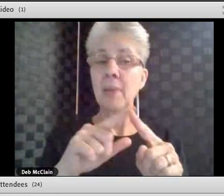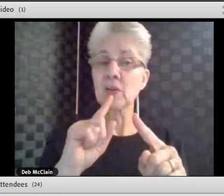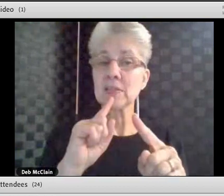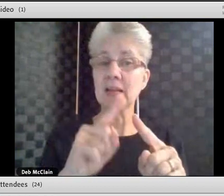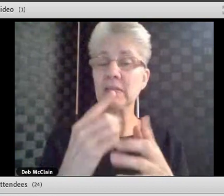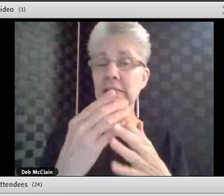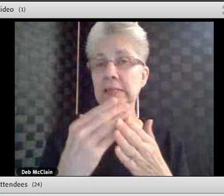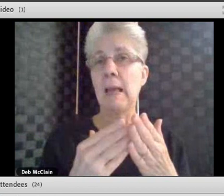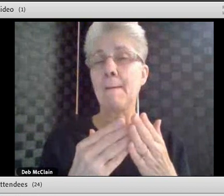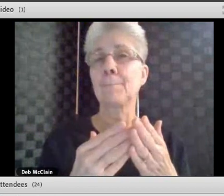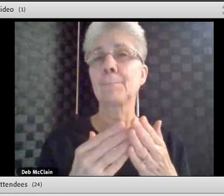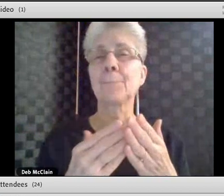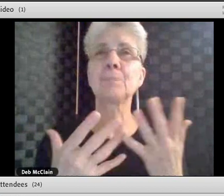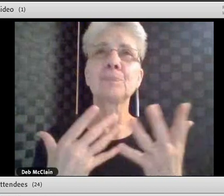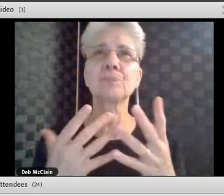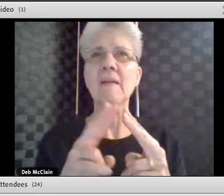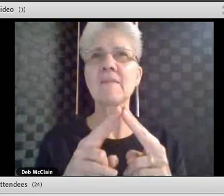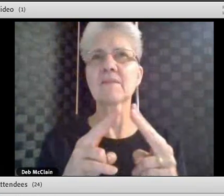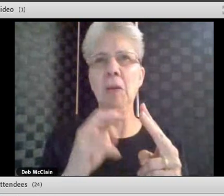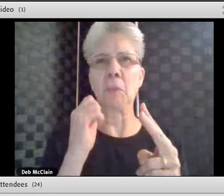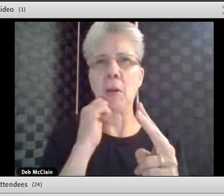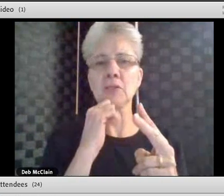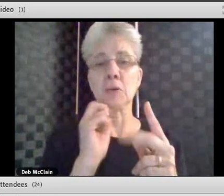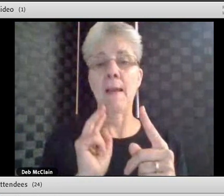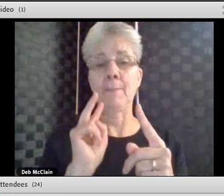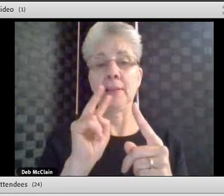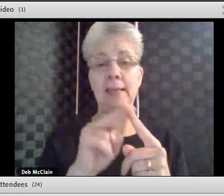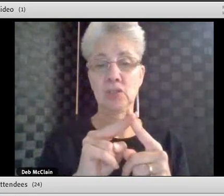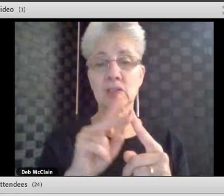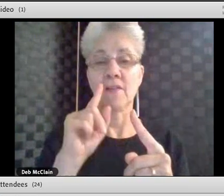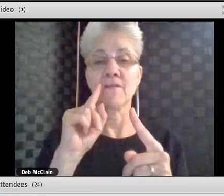some very practical applications for VR and AR.